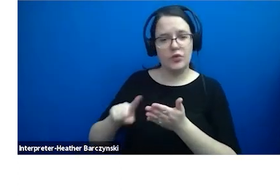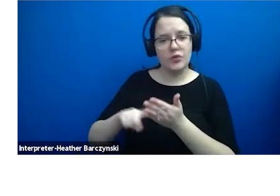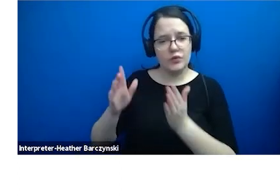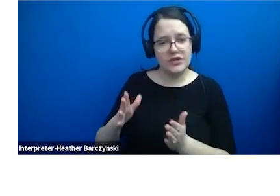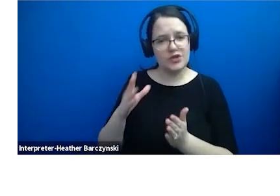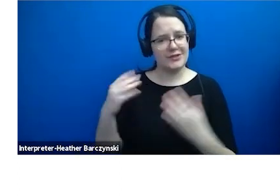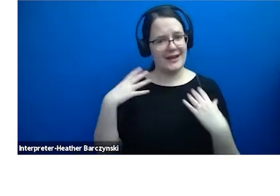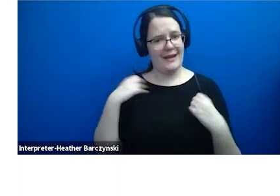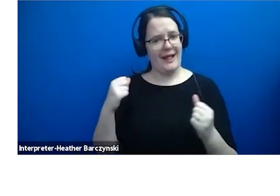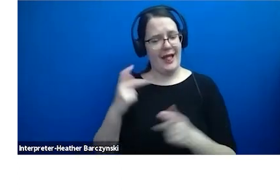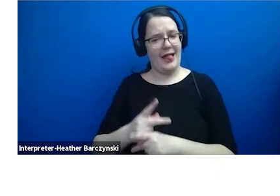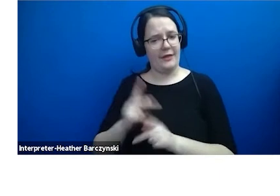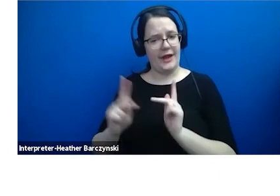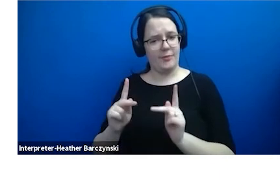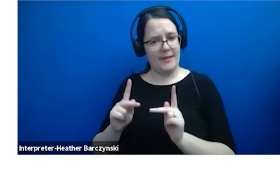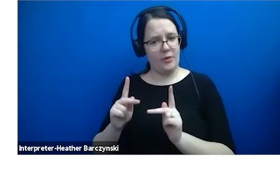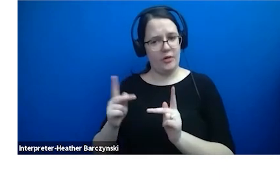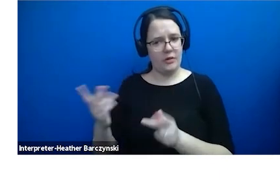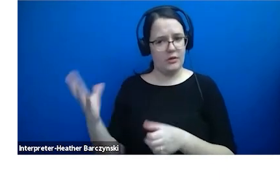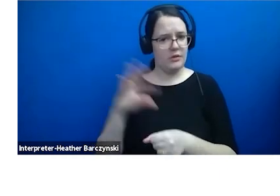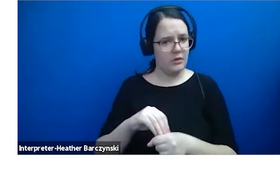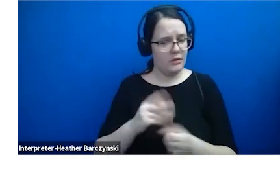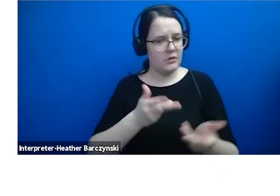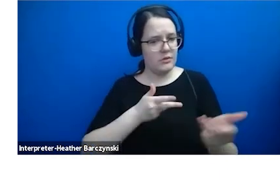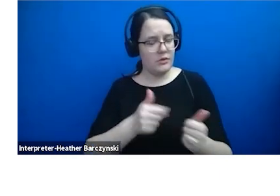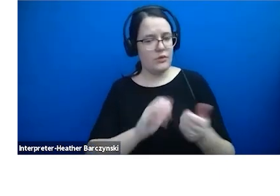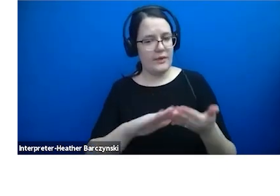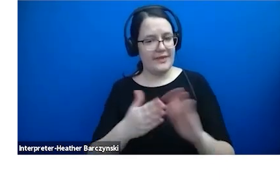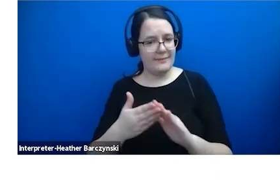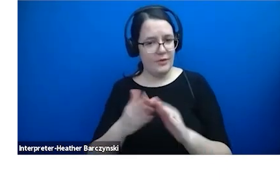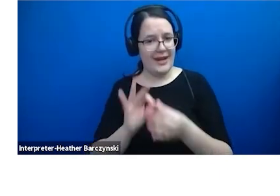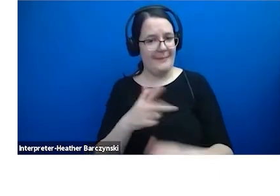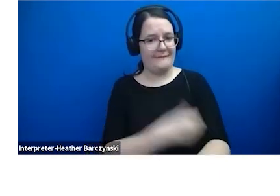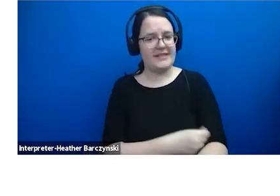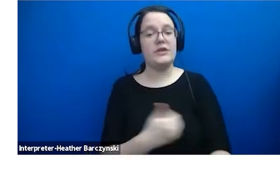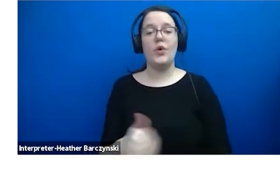personnel engage with communities around these vaccines has really made a difference and i'll